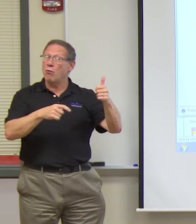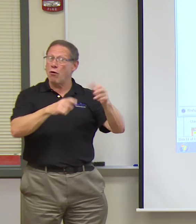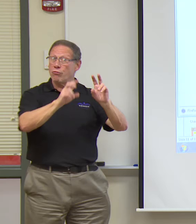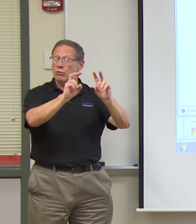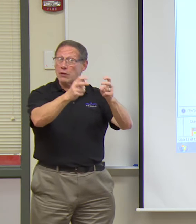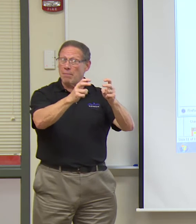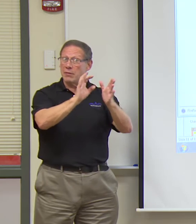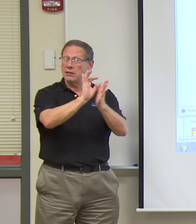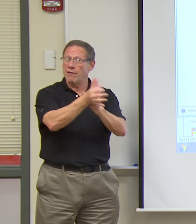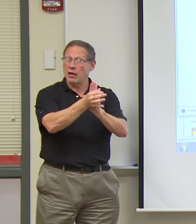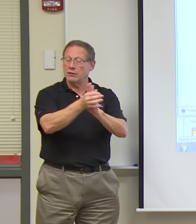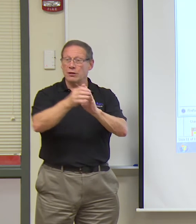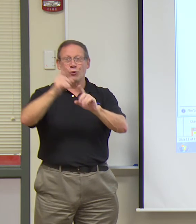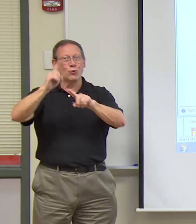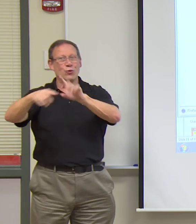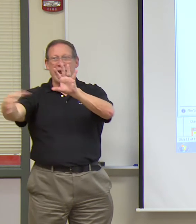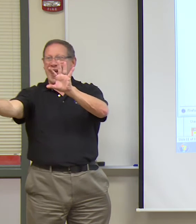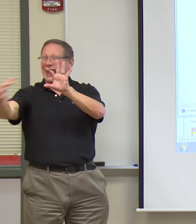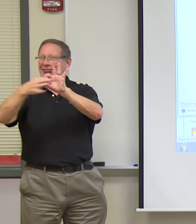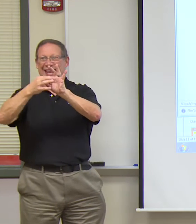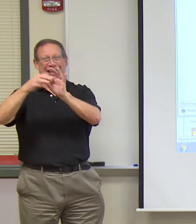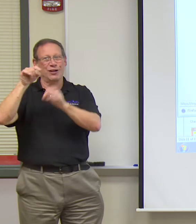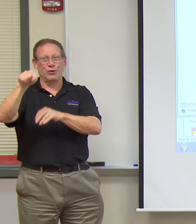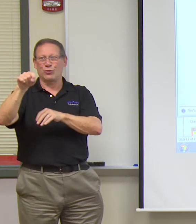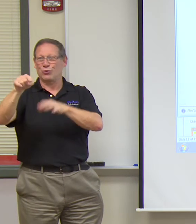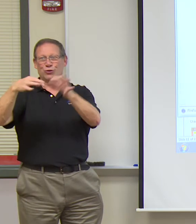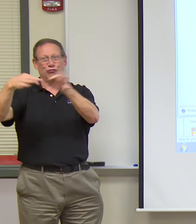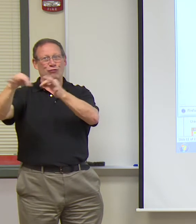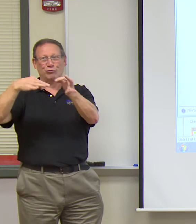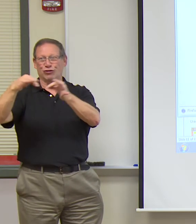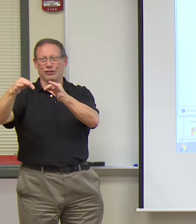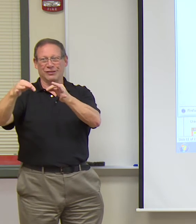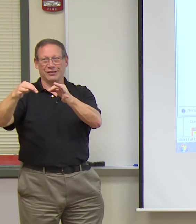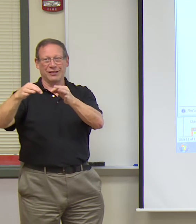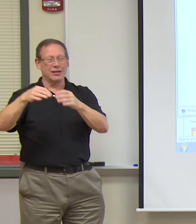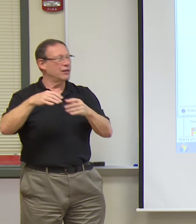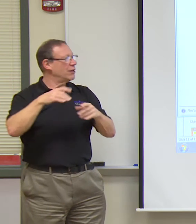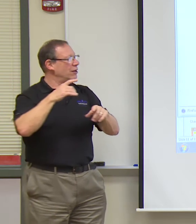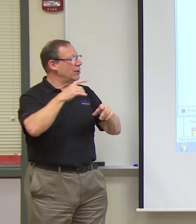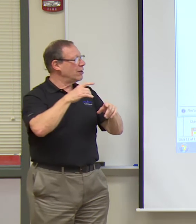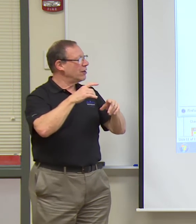you can't link to this, so, you can't link to the syllabus module.